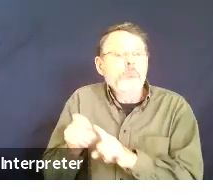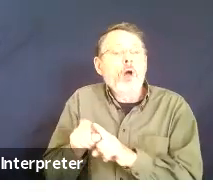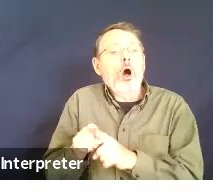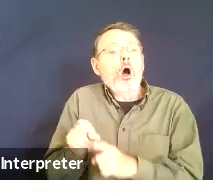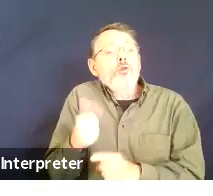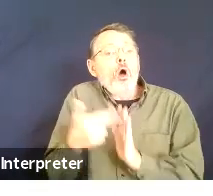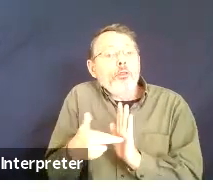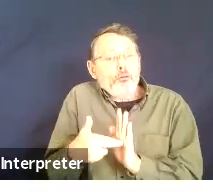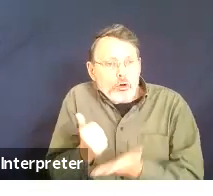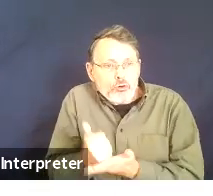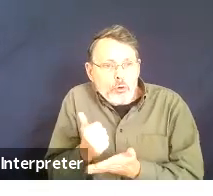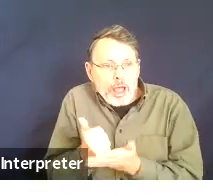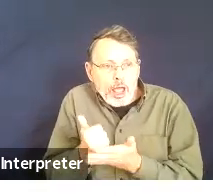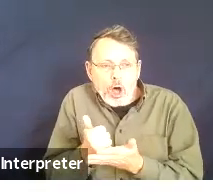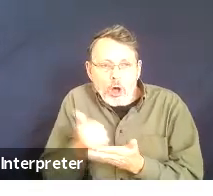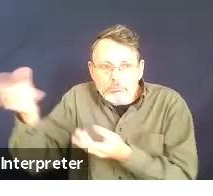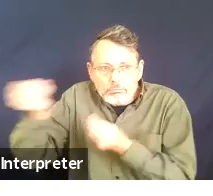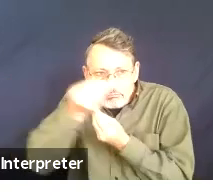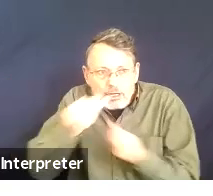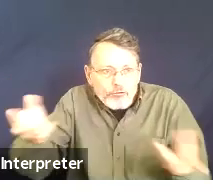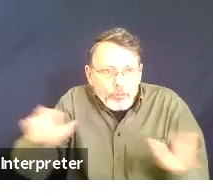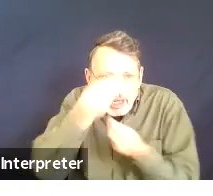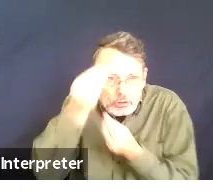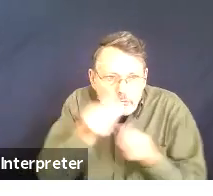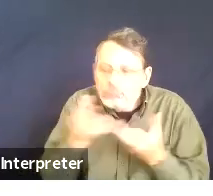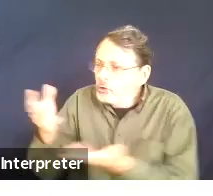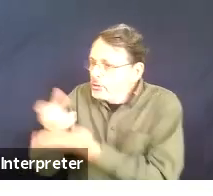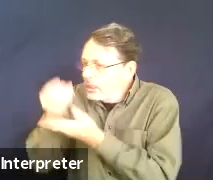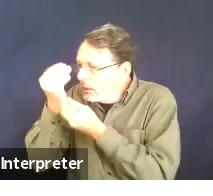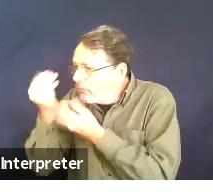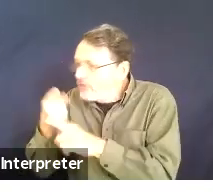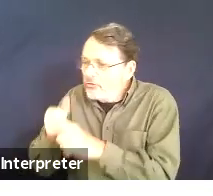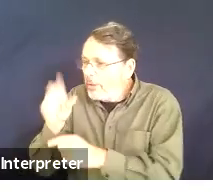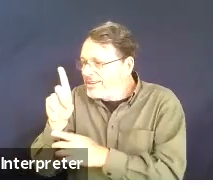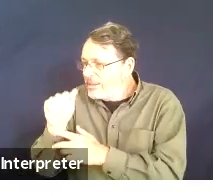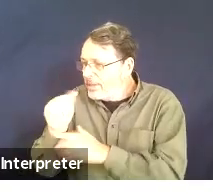information and pulling intel and information from disability partners, seeing what was happening on